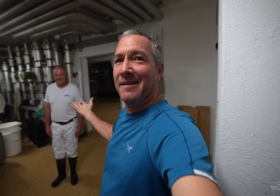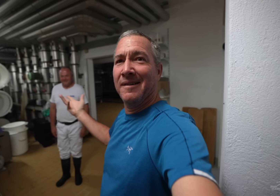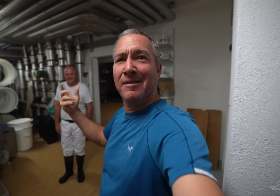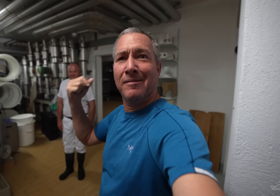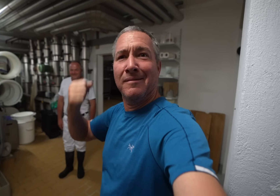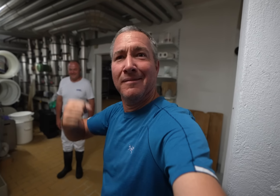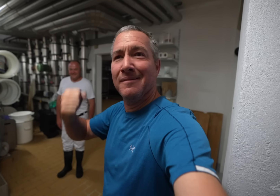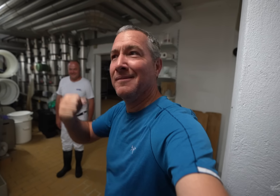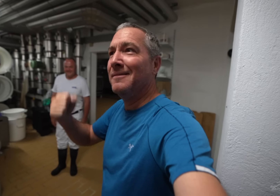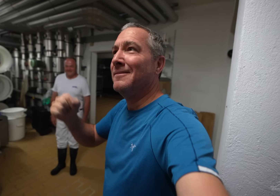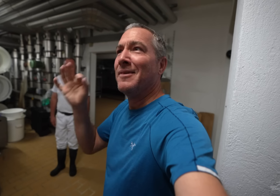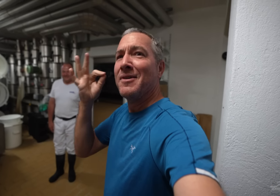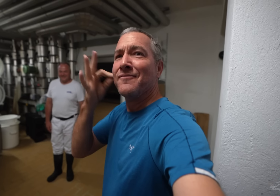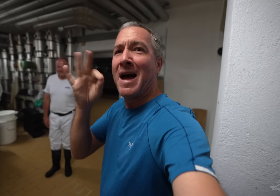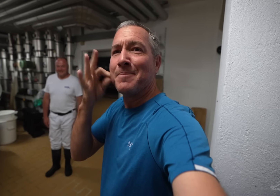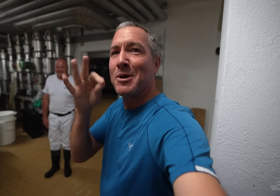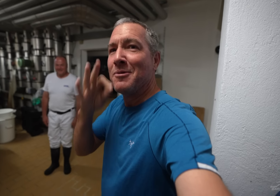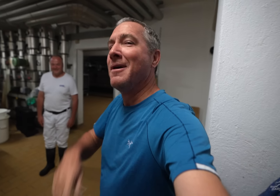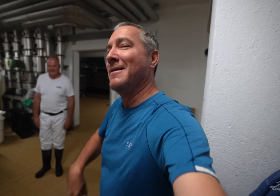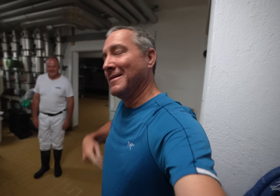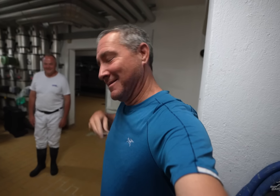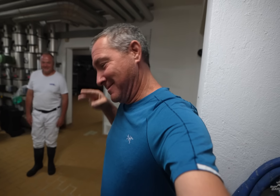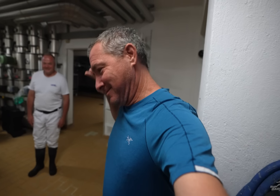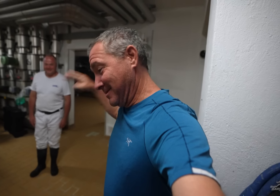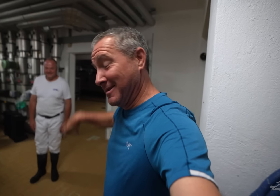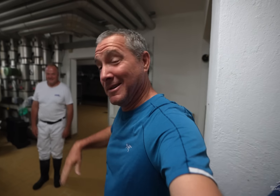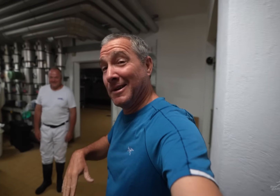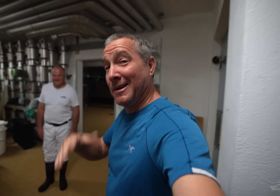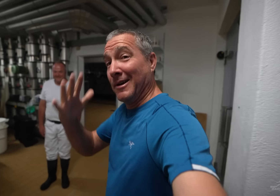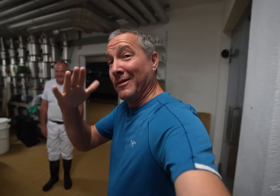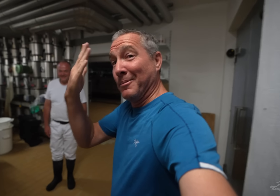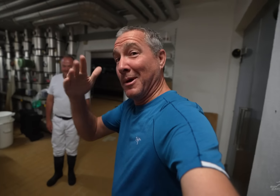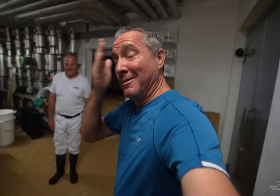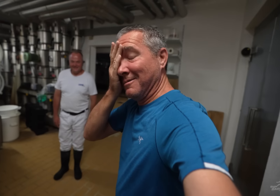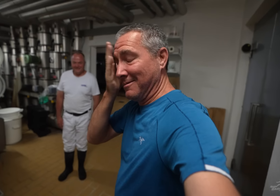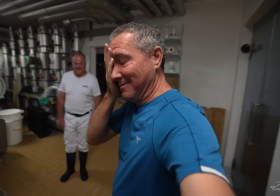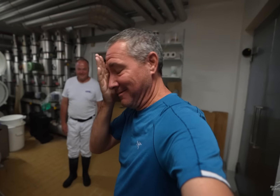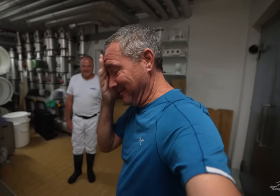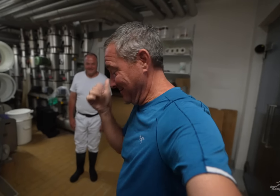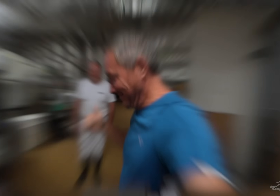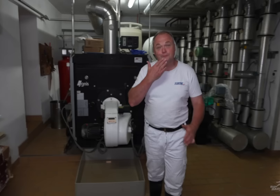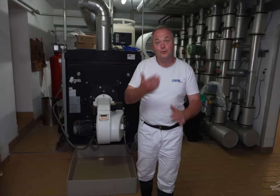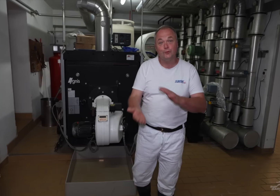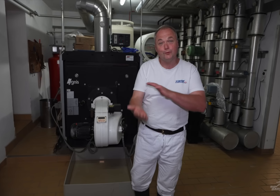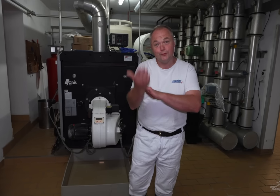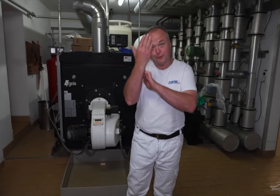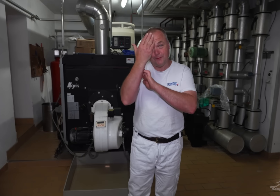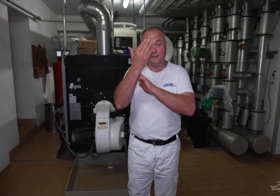I’m here at a cheese factory, and I must admit I’m so tired. Good morning!